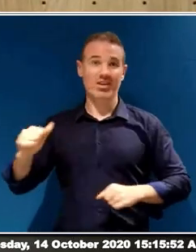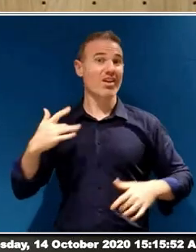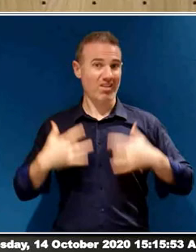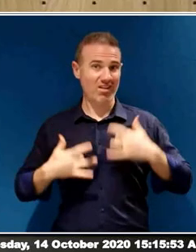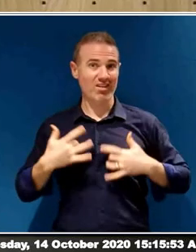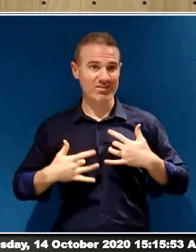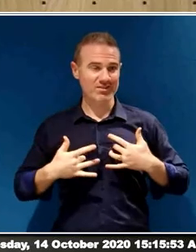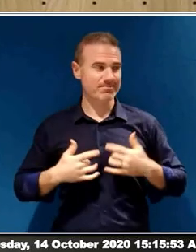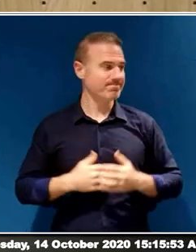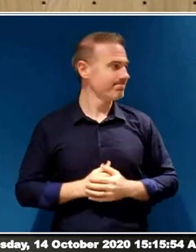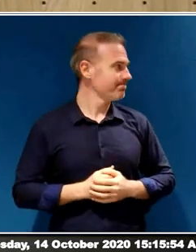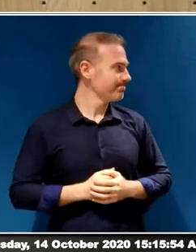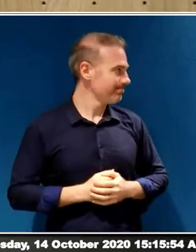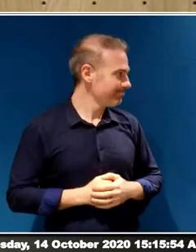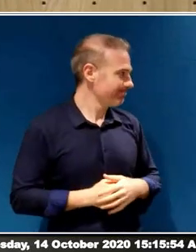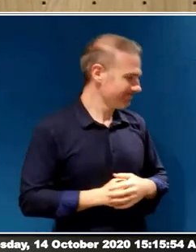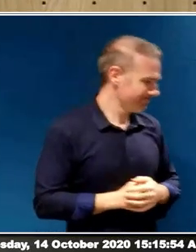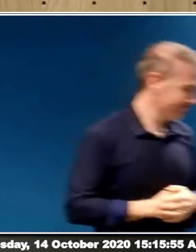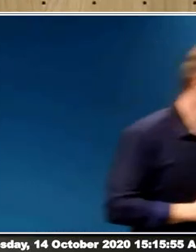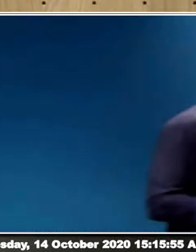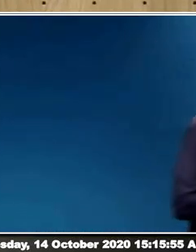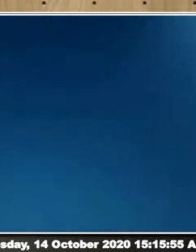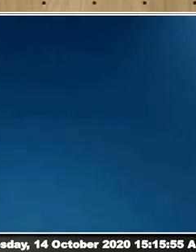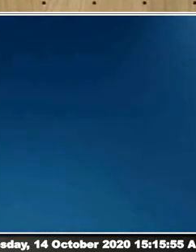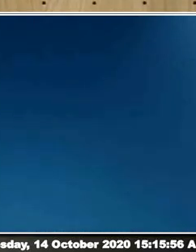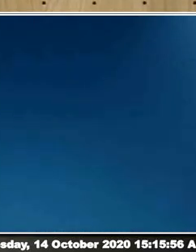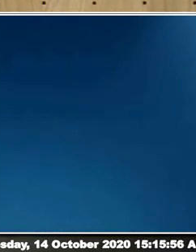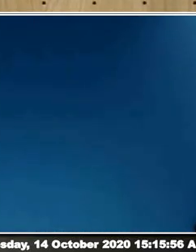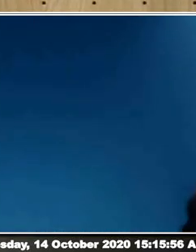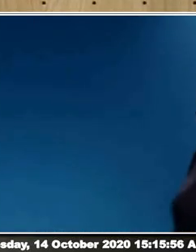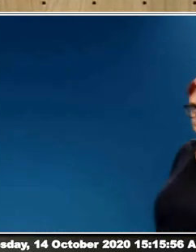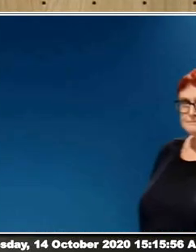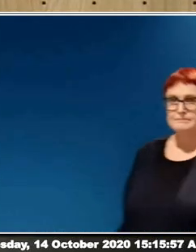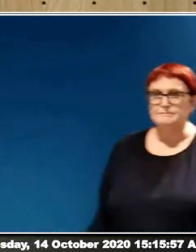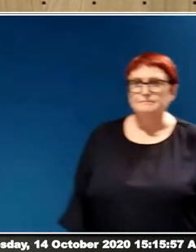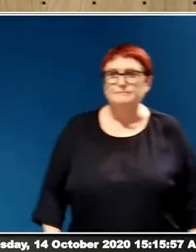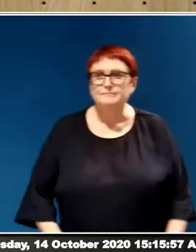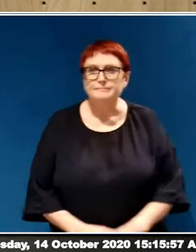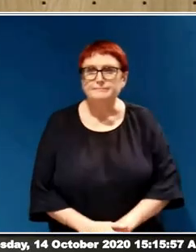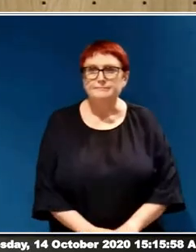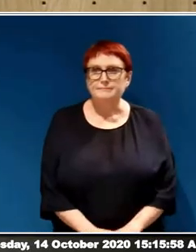playground equipment can go a long way towards including and ensuring the